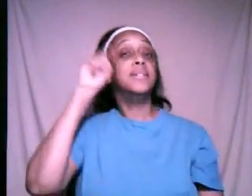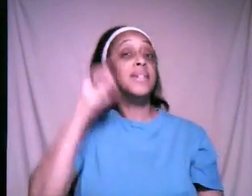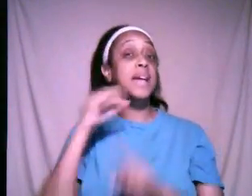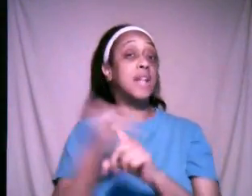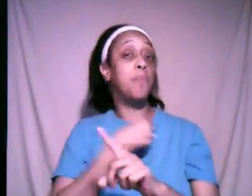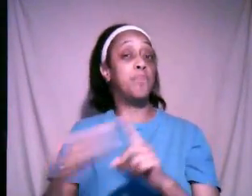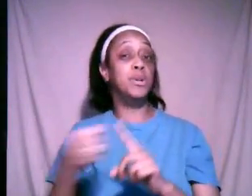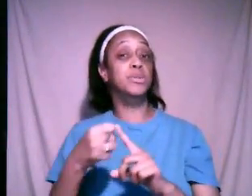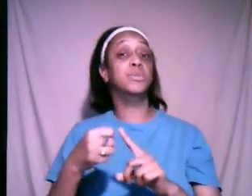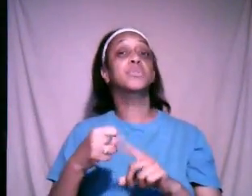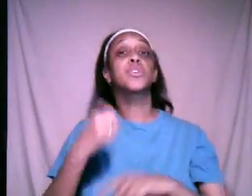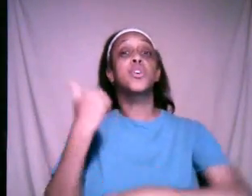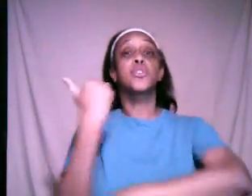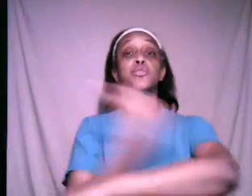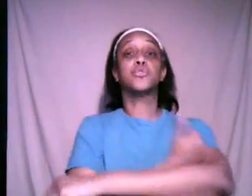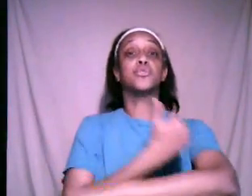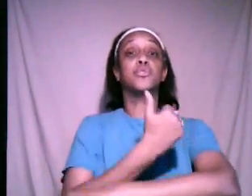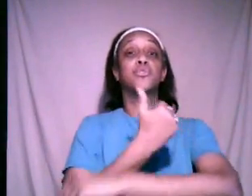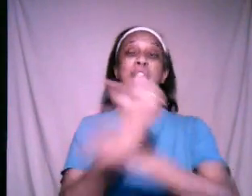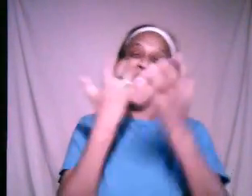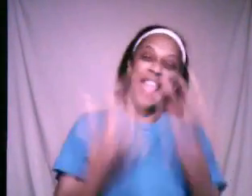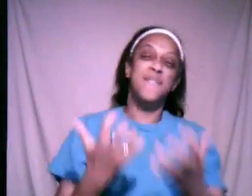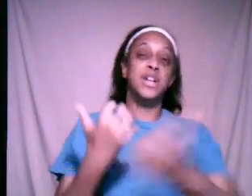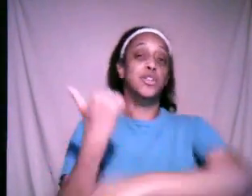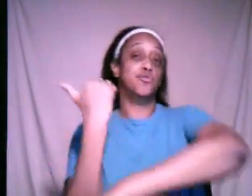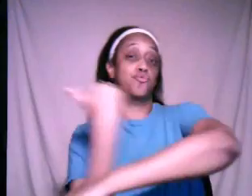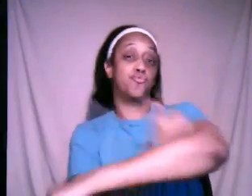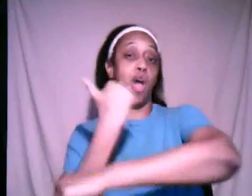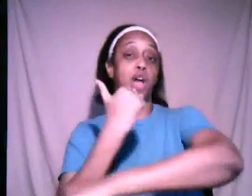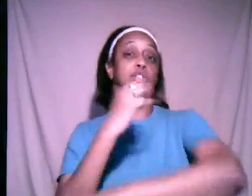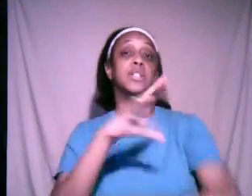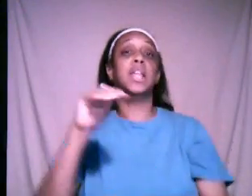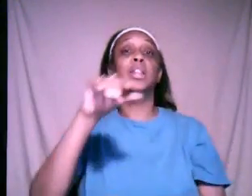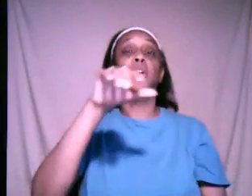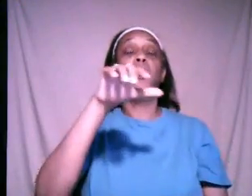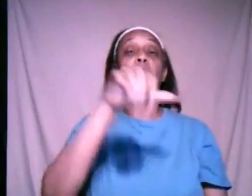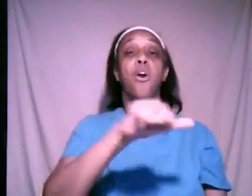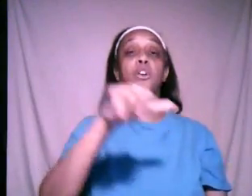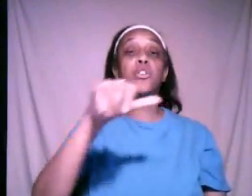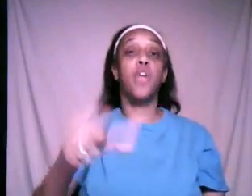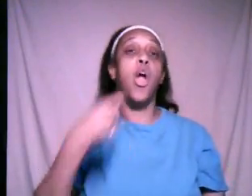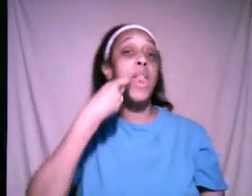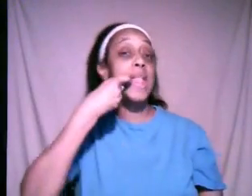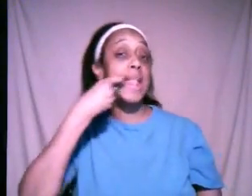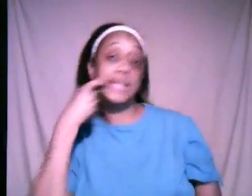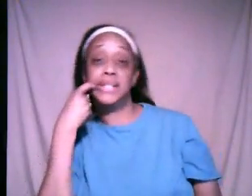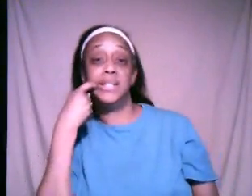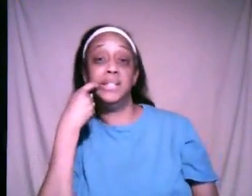sexual abuses, heavily drug & alcohol addicts,